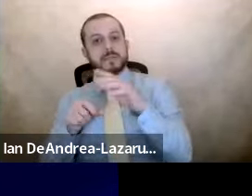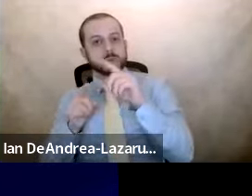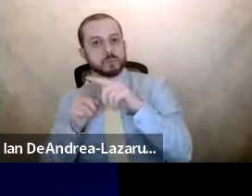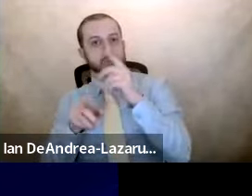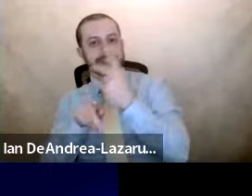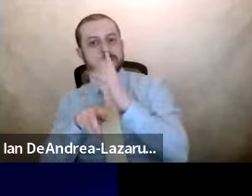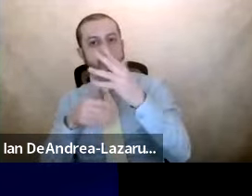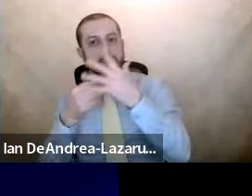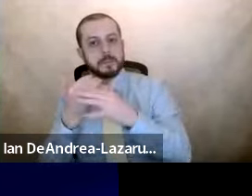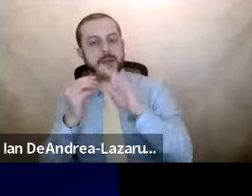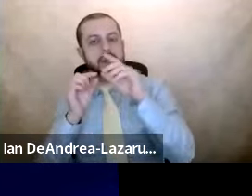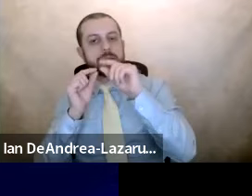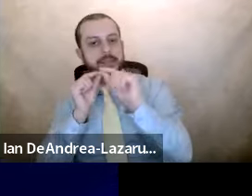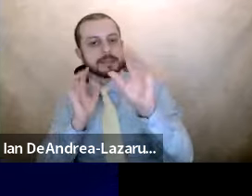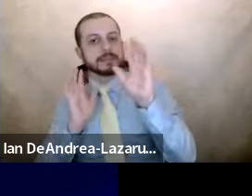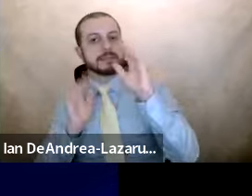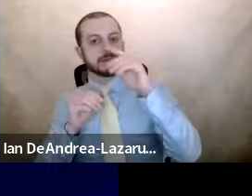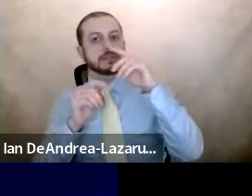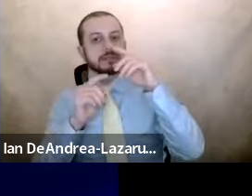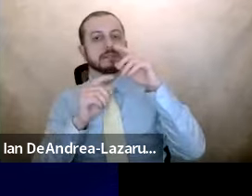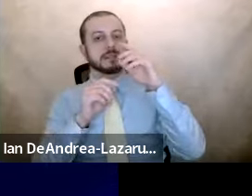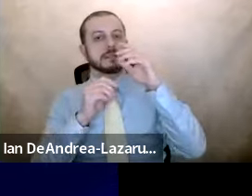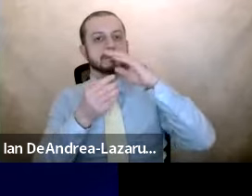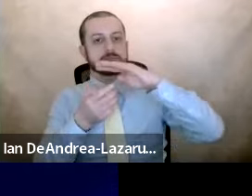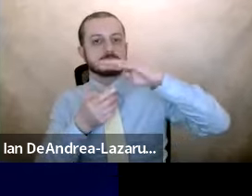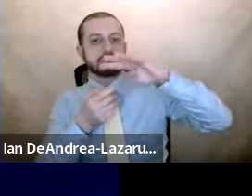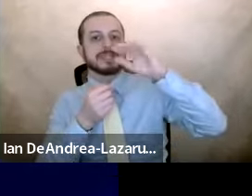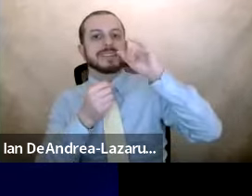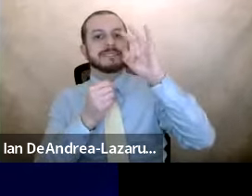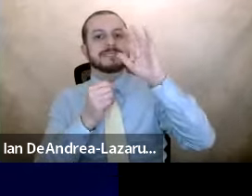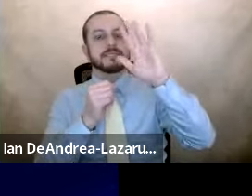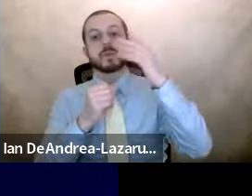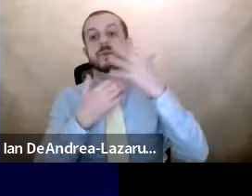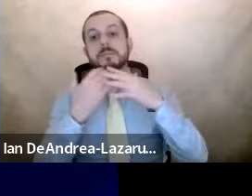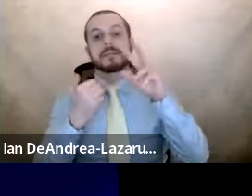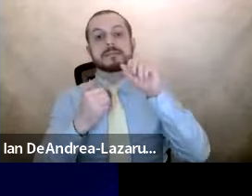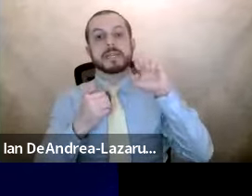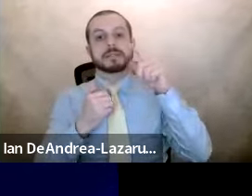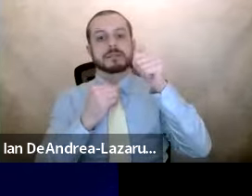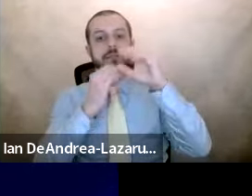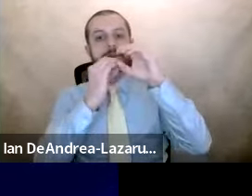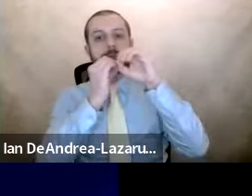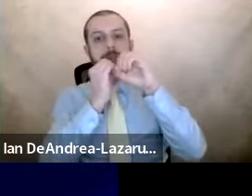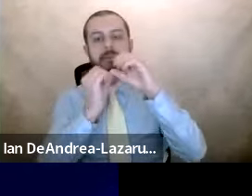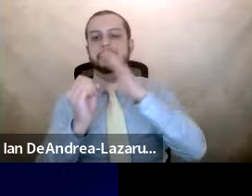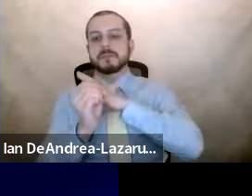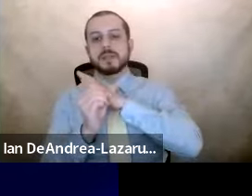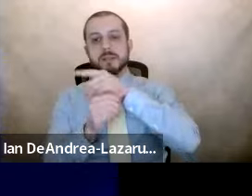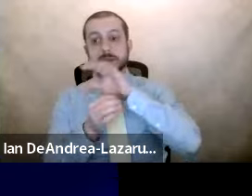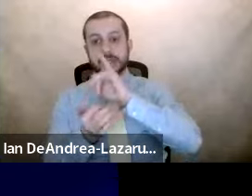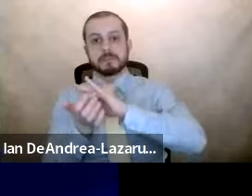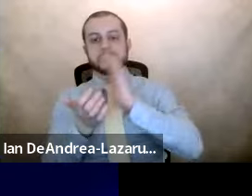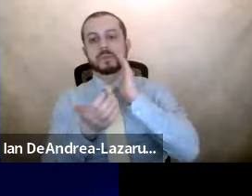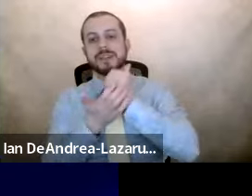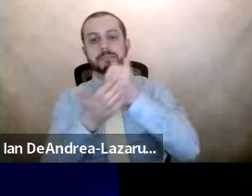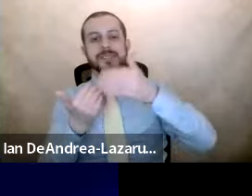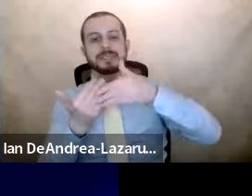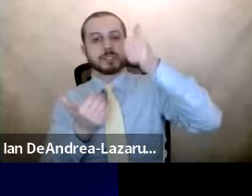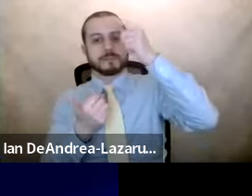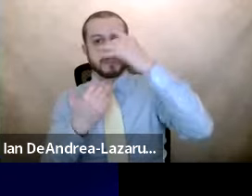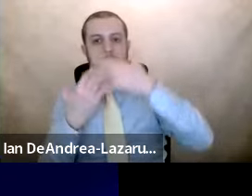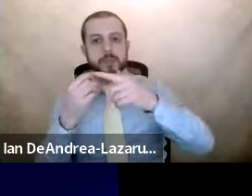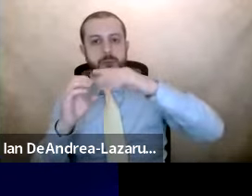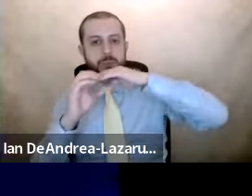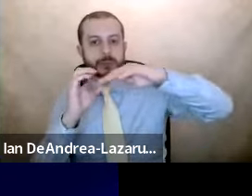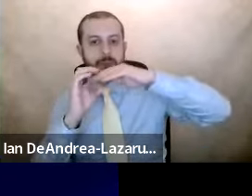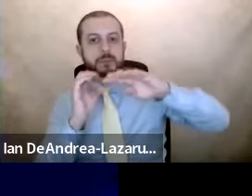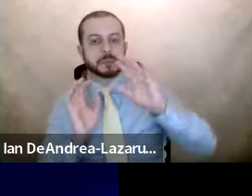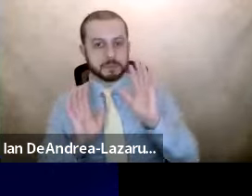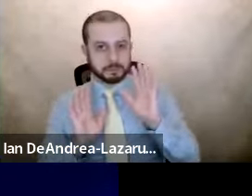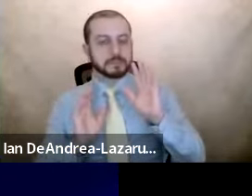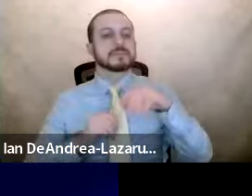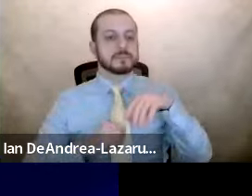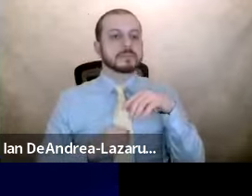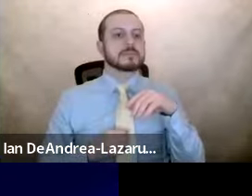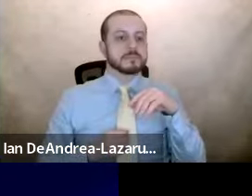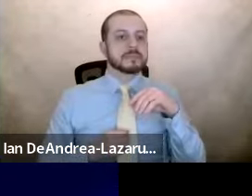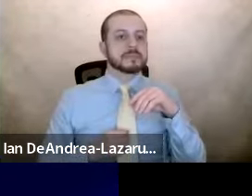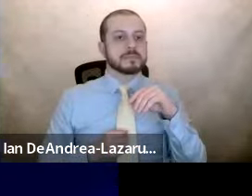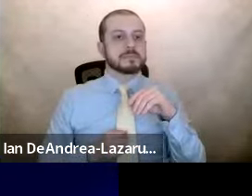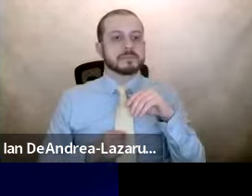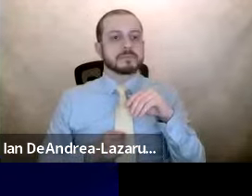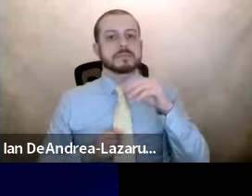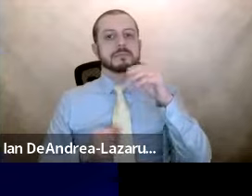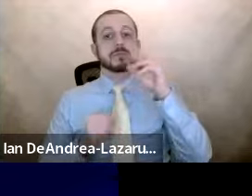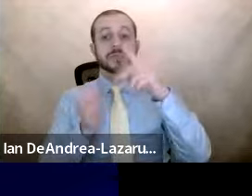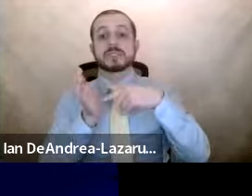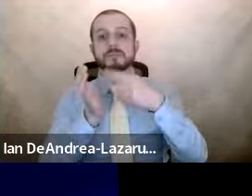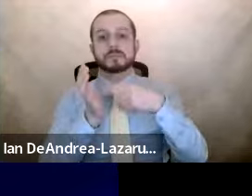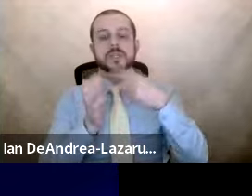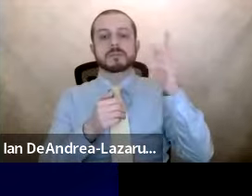TIAs, or transient ischemic attacks, are treated medically, just to reduce the chance of having another stroke. What they'll do is, they will thin your blood.